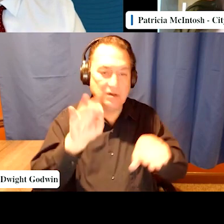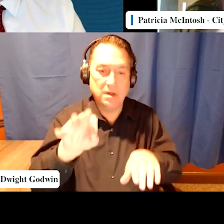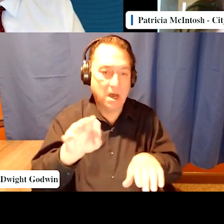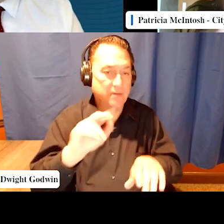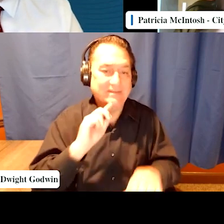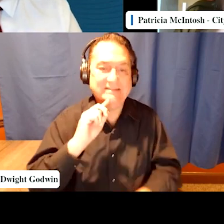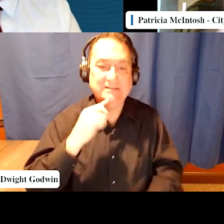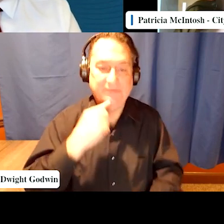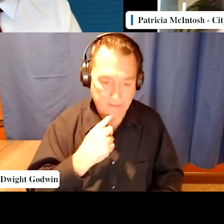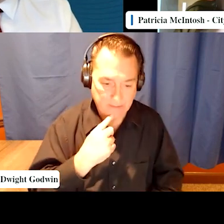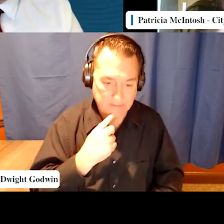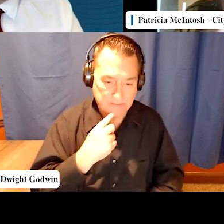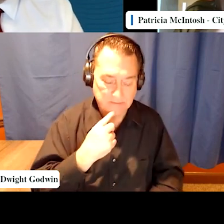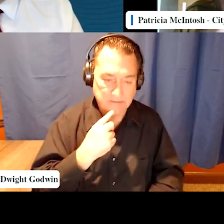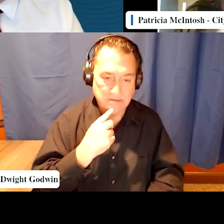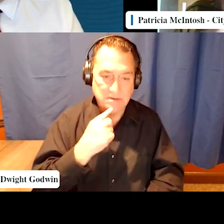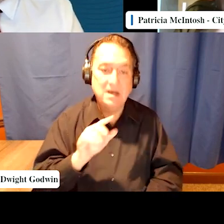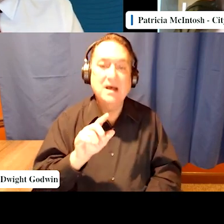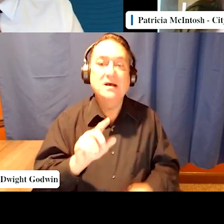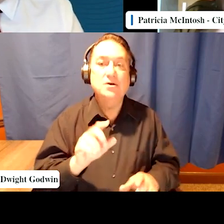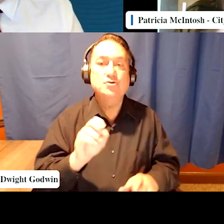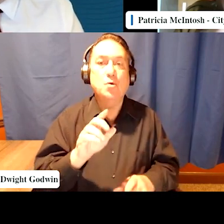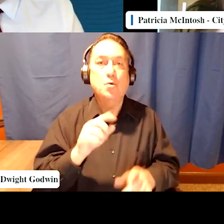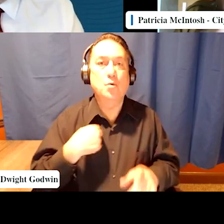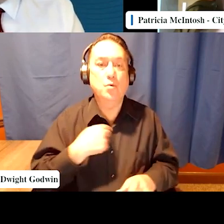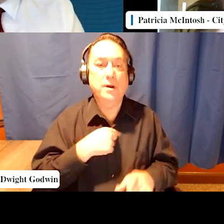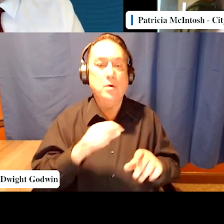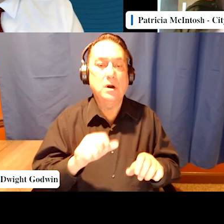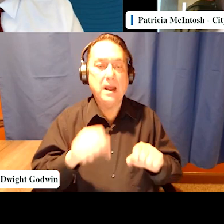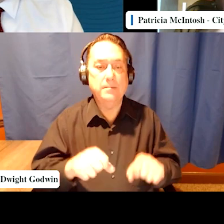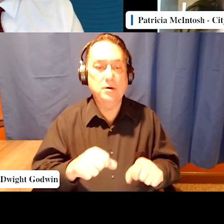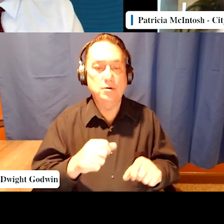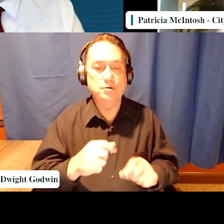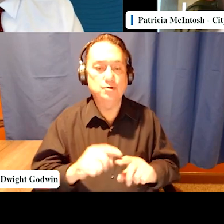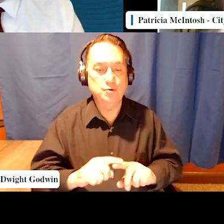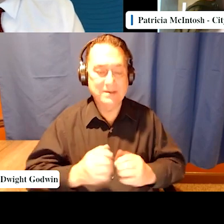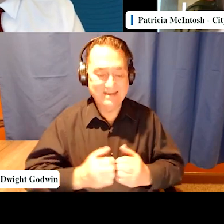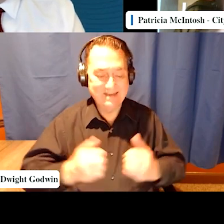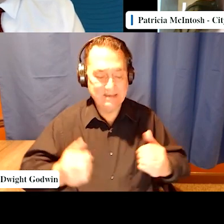And so, therefore we were able to differentiate between the calls in terms of what types of call types.